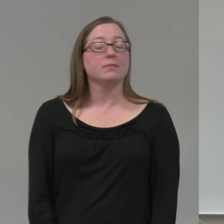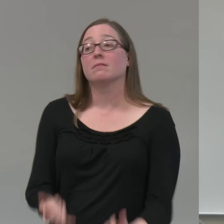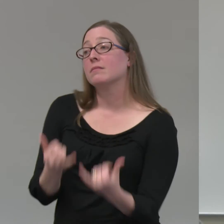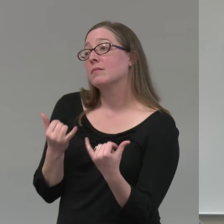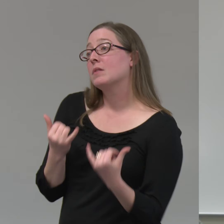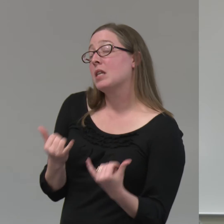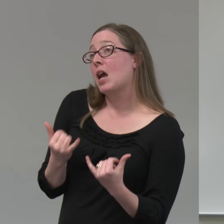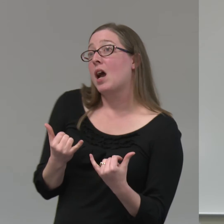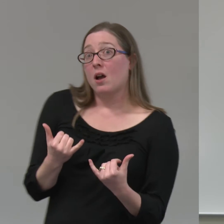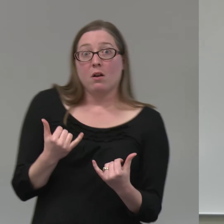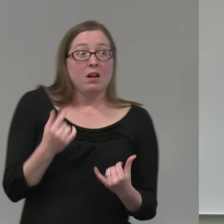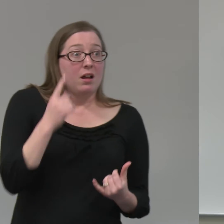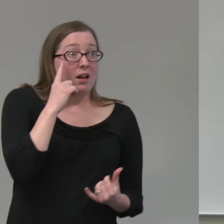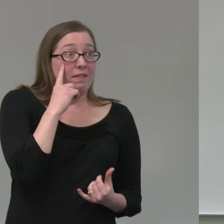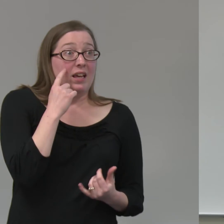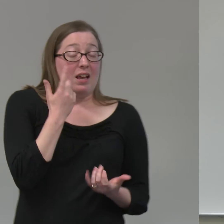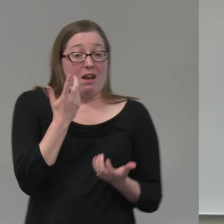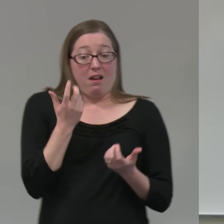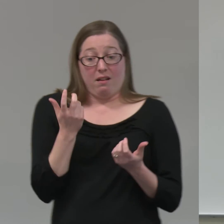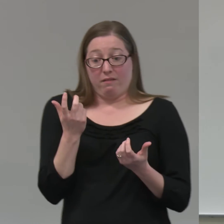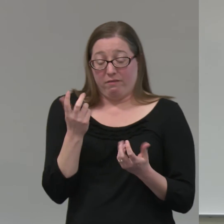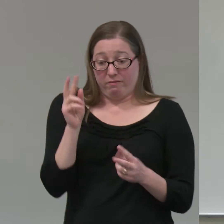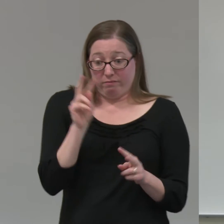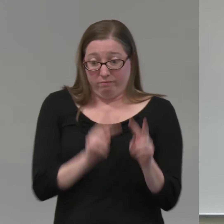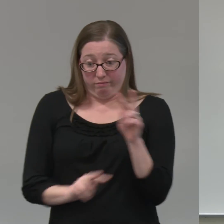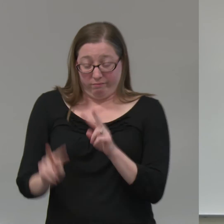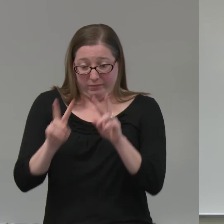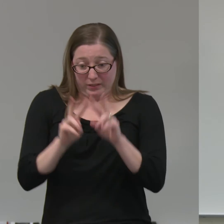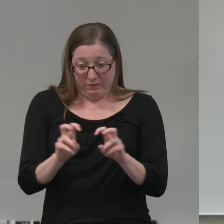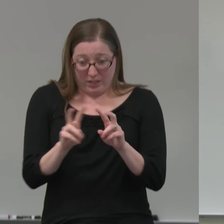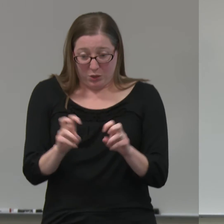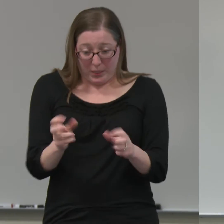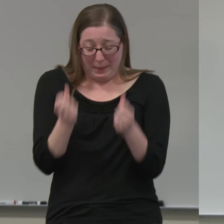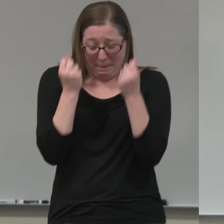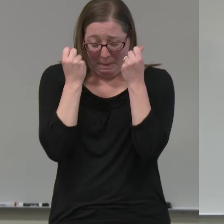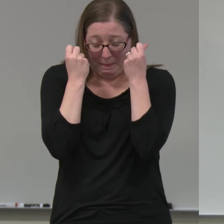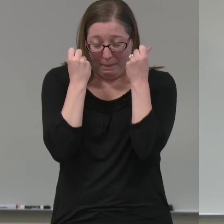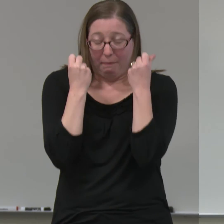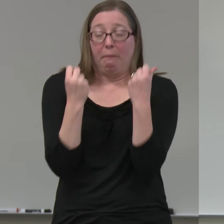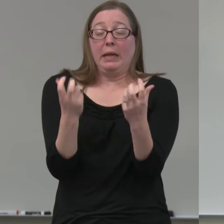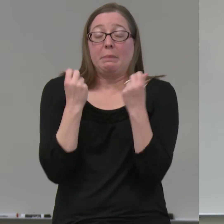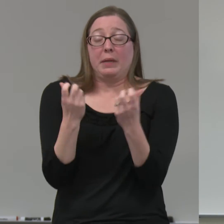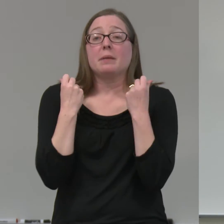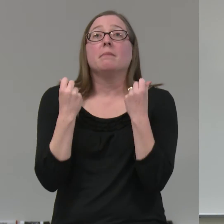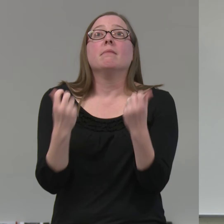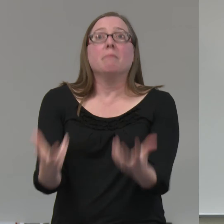I have now looked at hundreds, if not thousands, of graduate applications, so I have quite a bit of knowledge